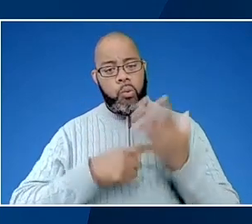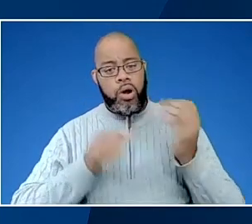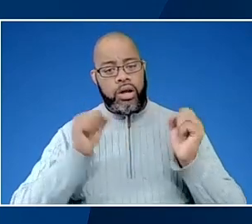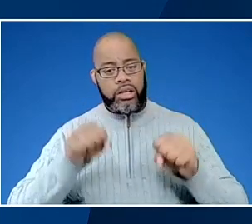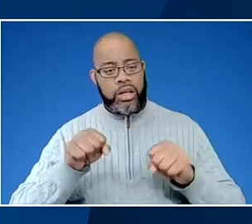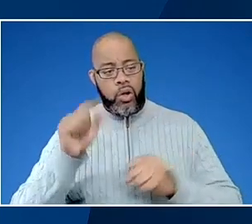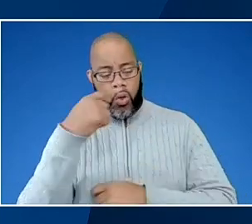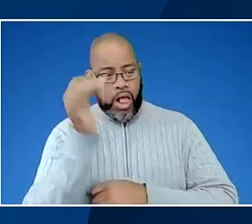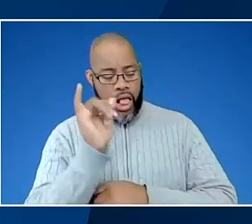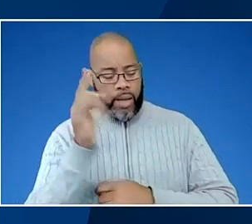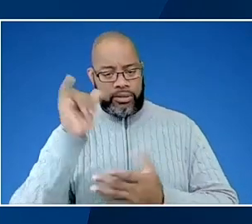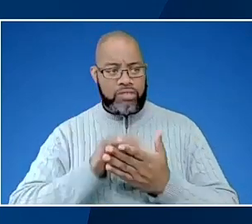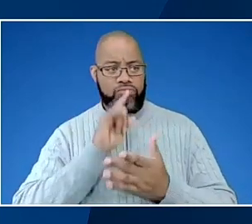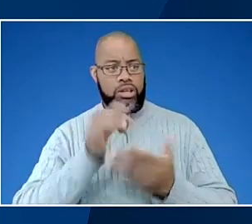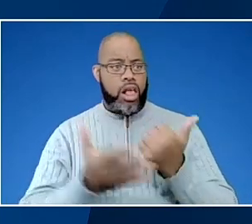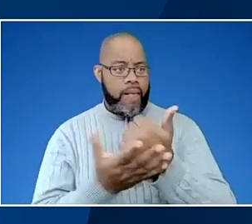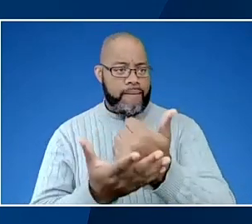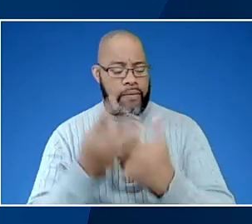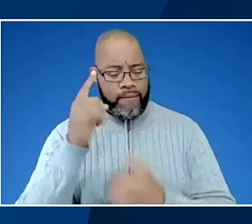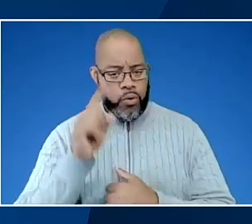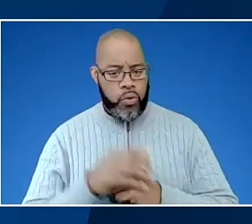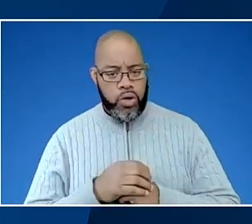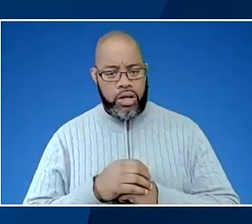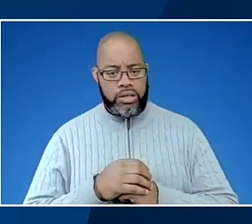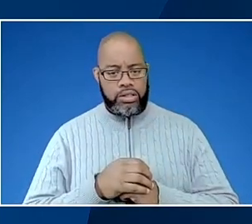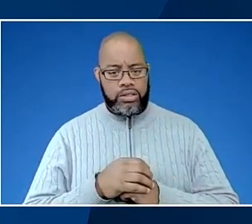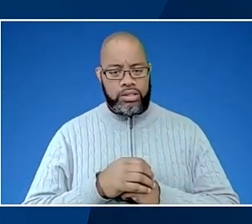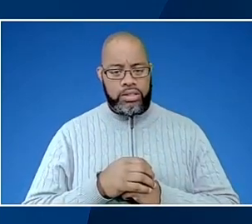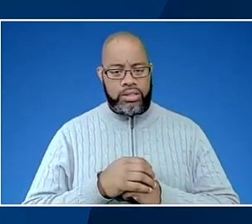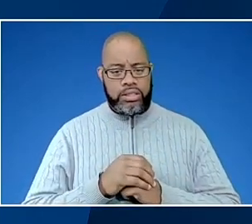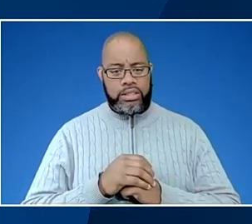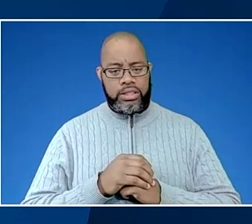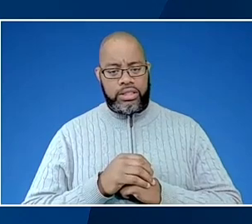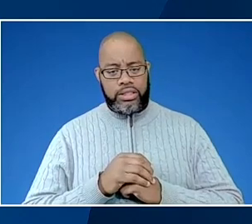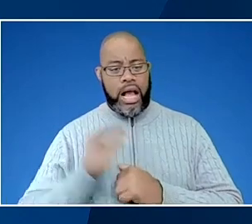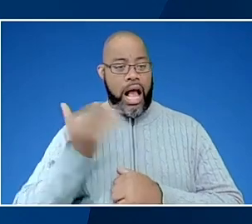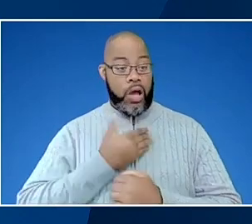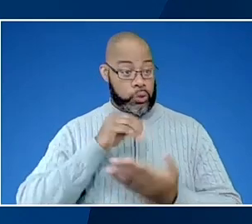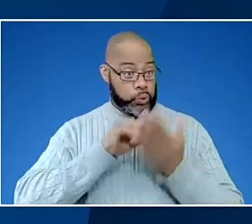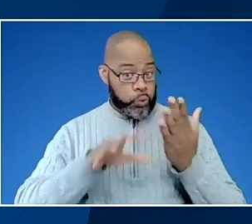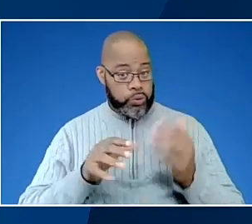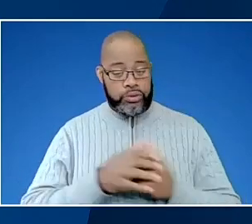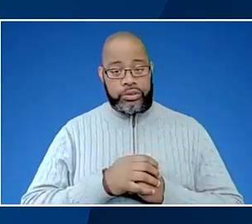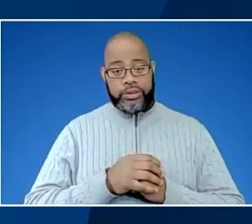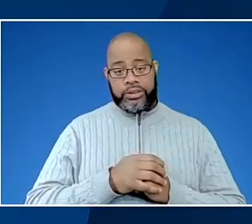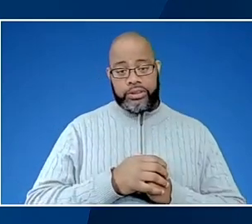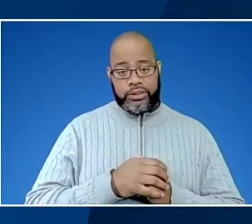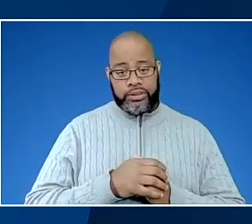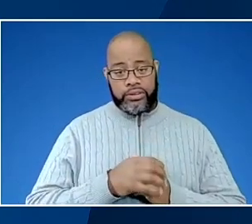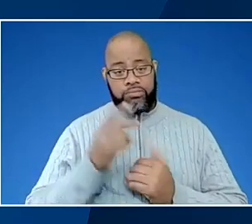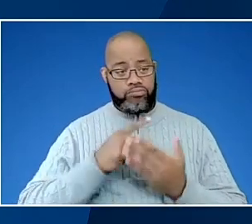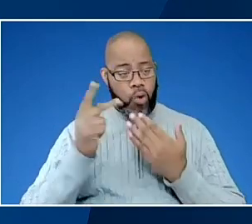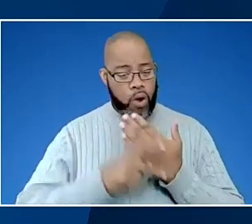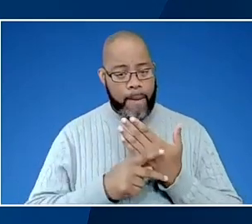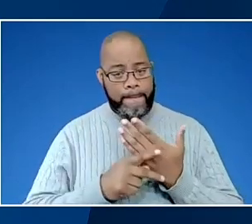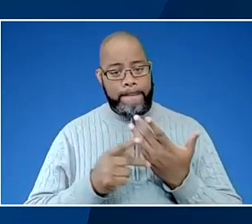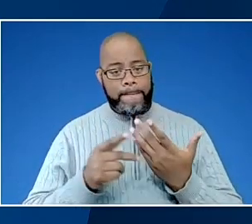extremely helpful for our students, our programs, our SSS programs, and McNair